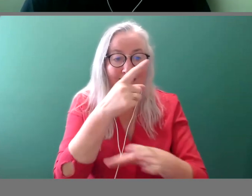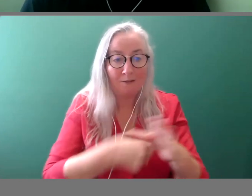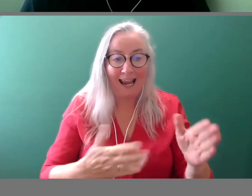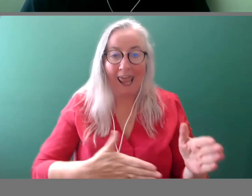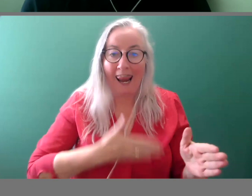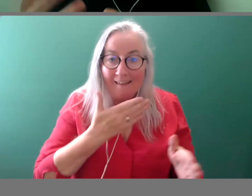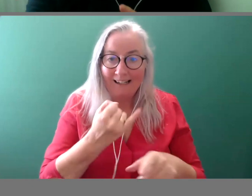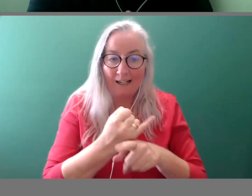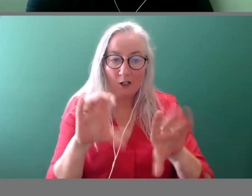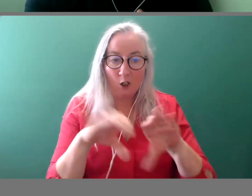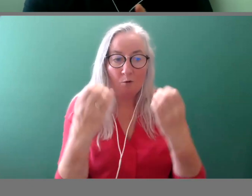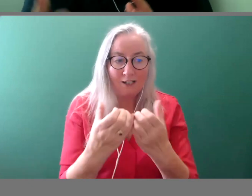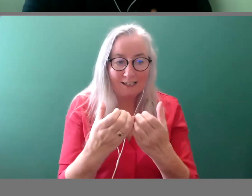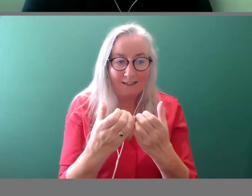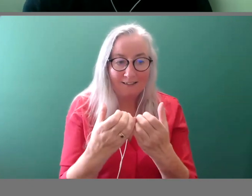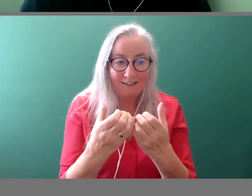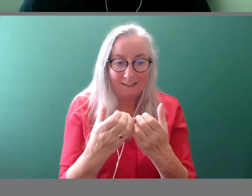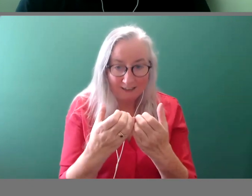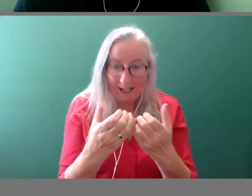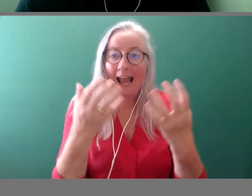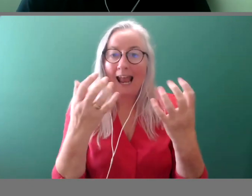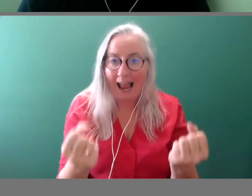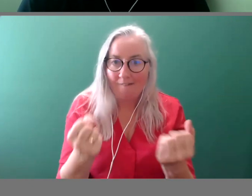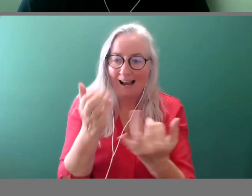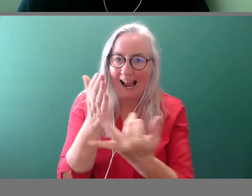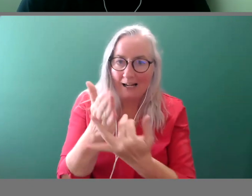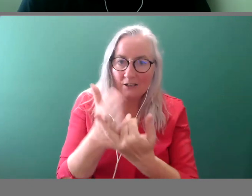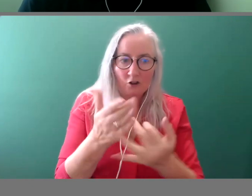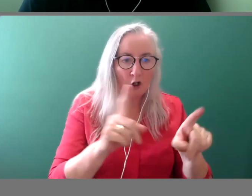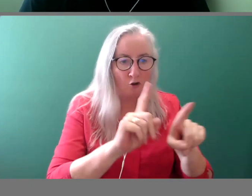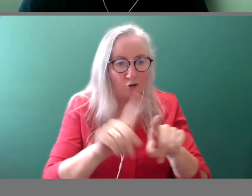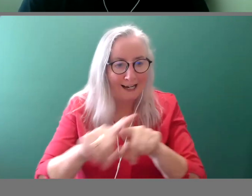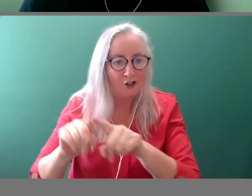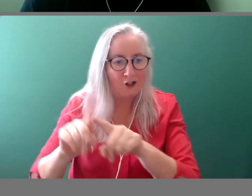community and here to have access to a range of in home or residential other,